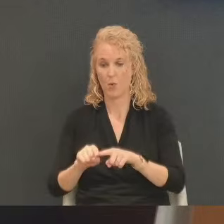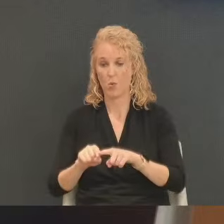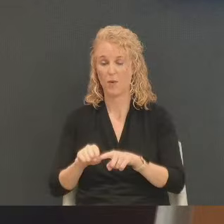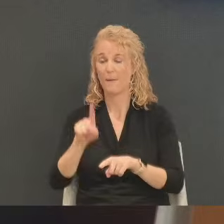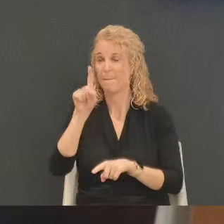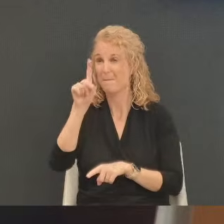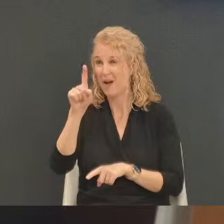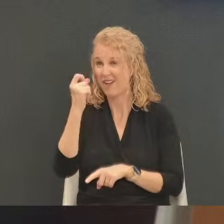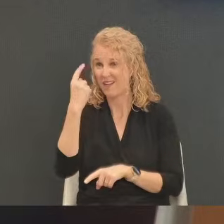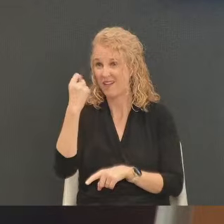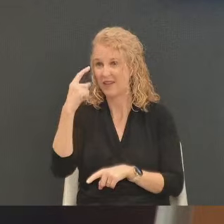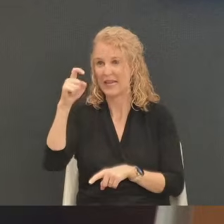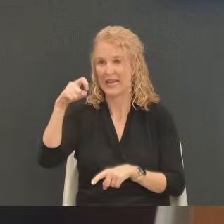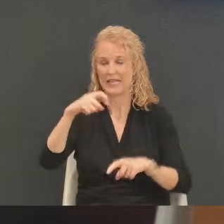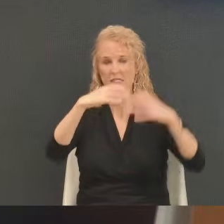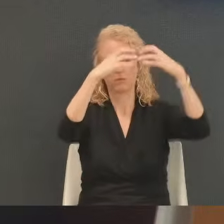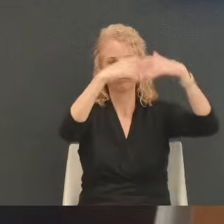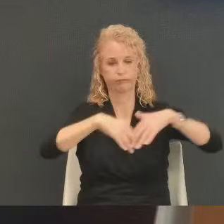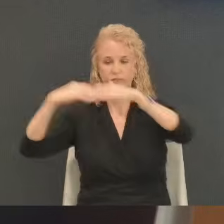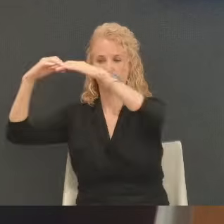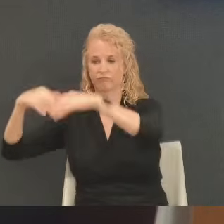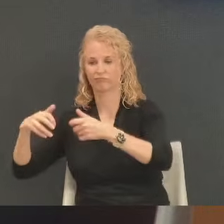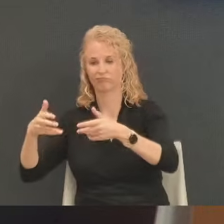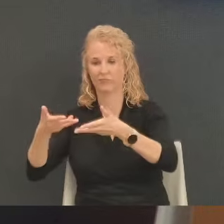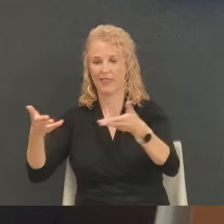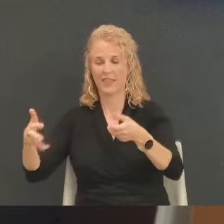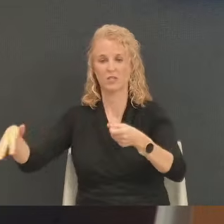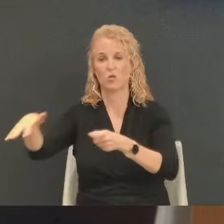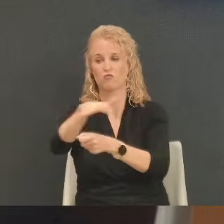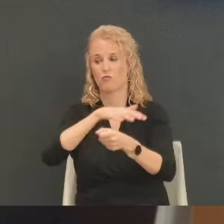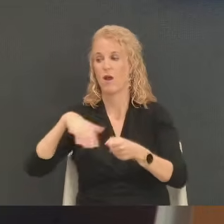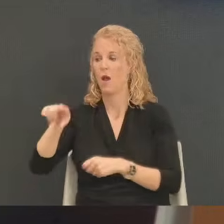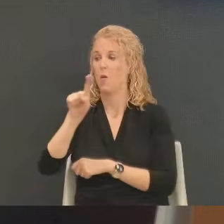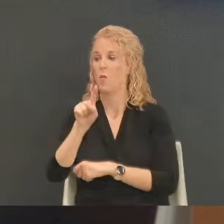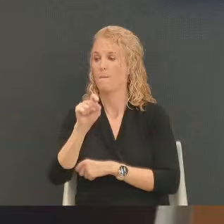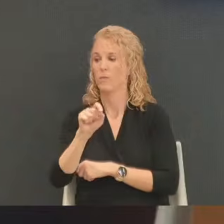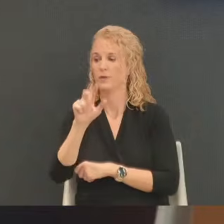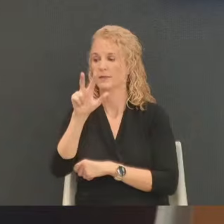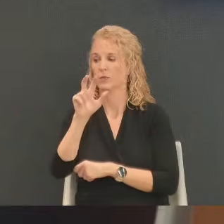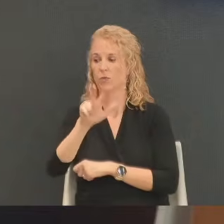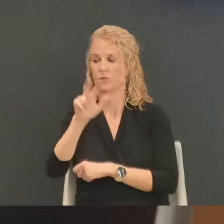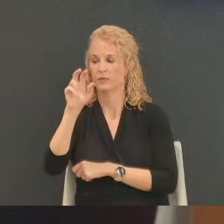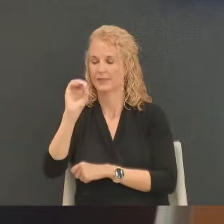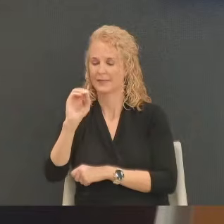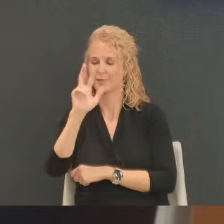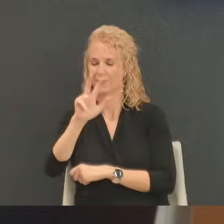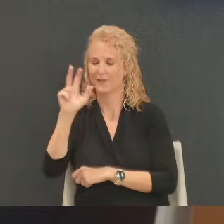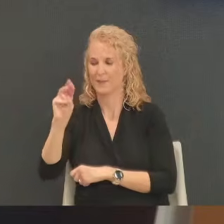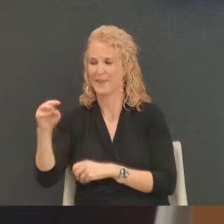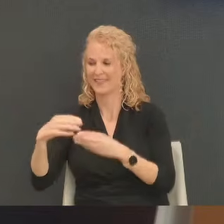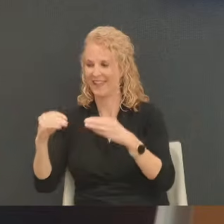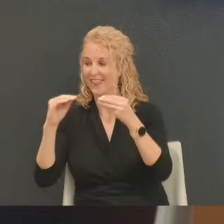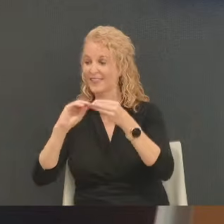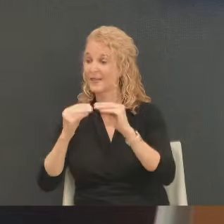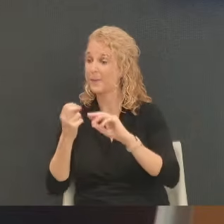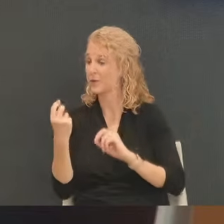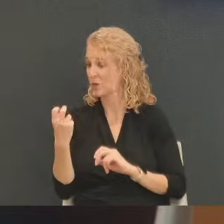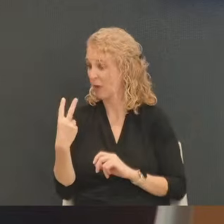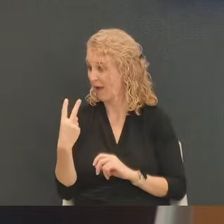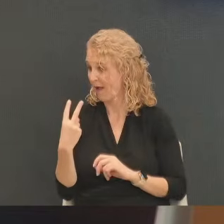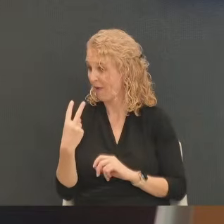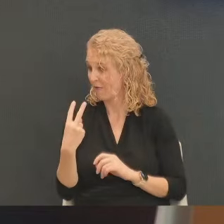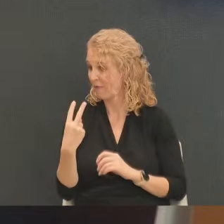demolition and crane work there. It's at 1.033 million. Item number 12, Commissioners,